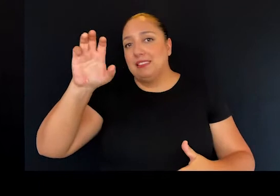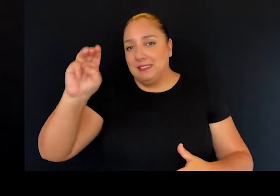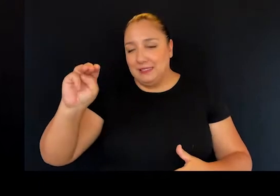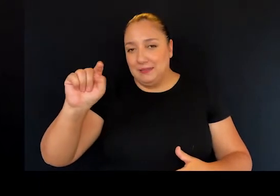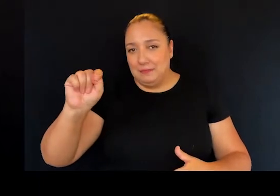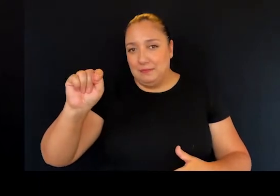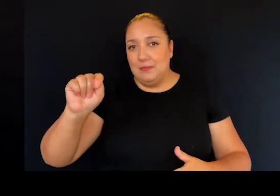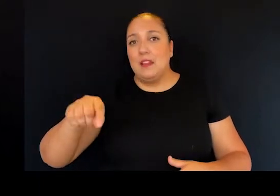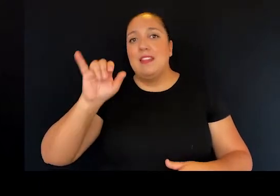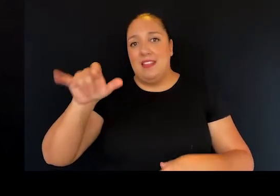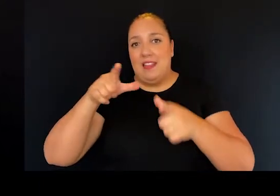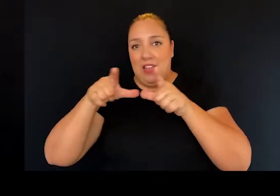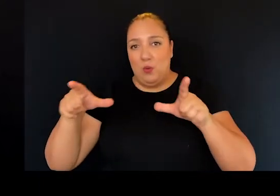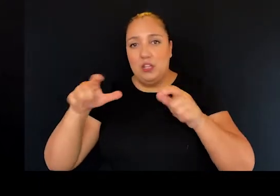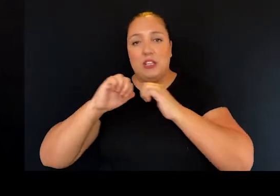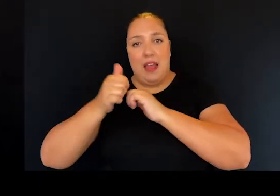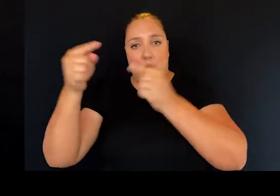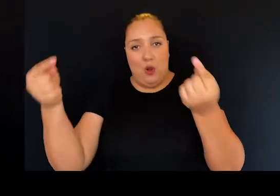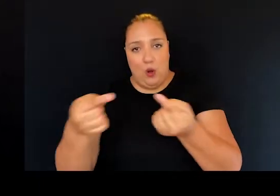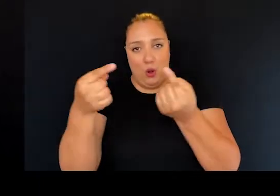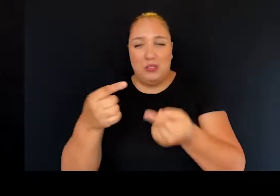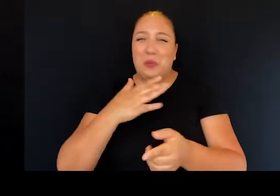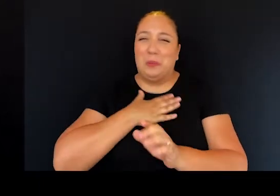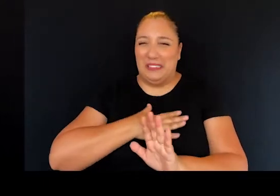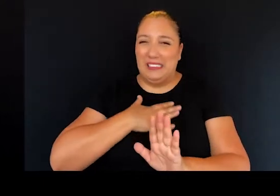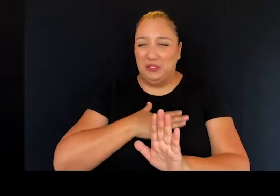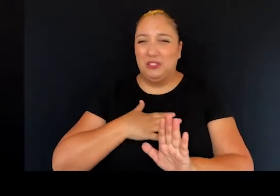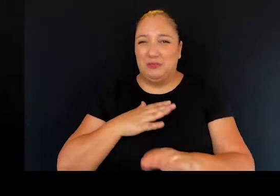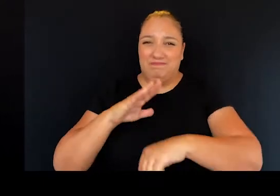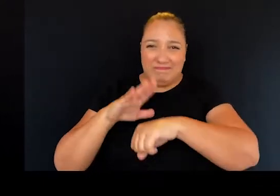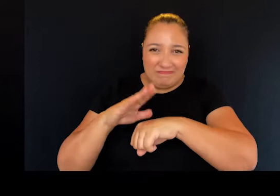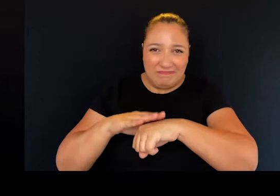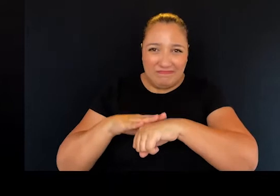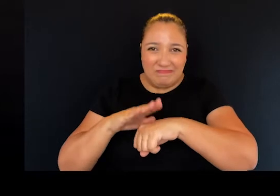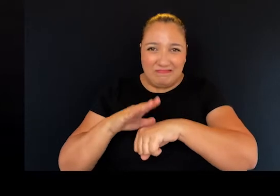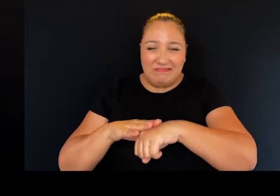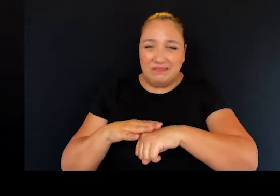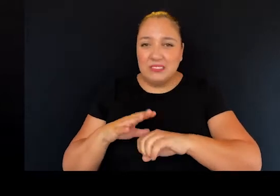and the harm that they create, so please, again, I want to let everyone in the audience know